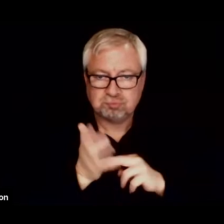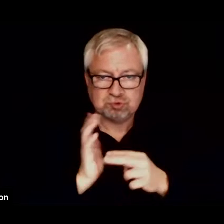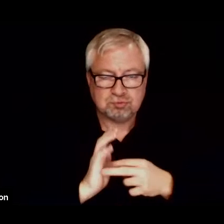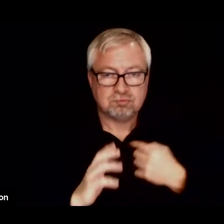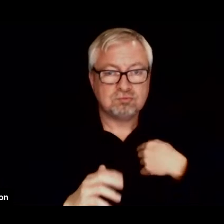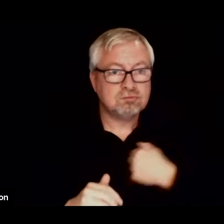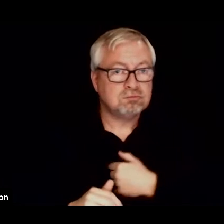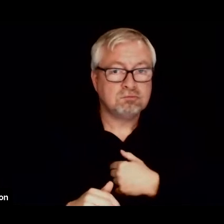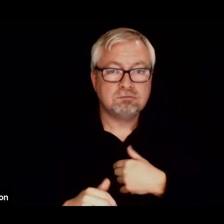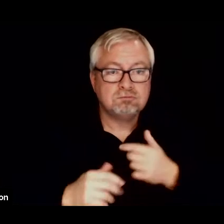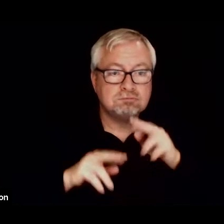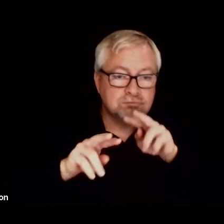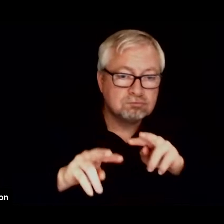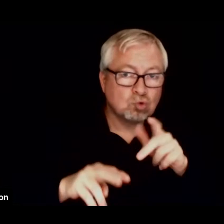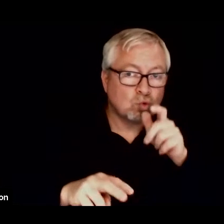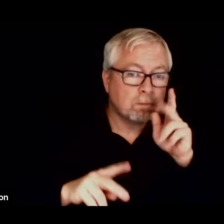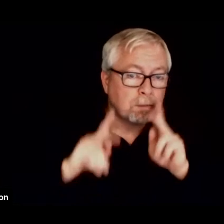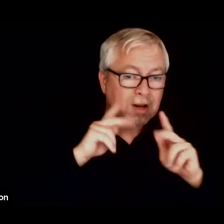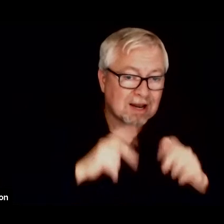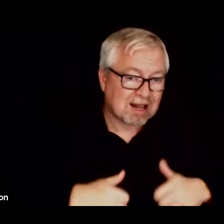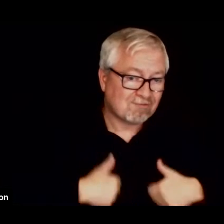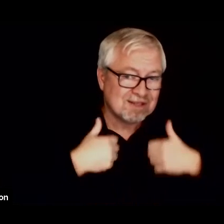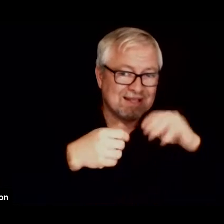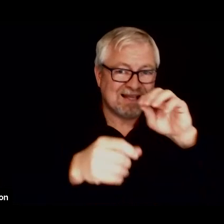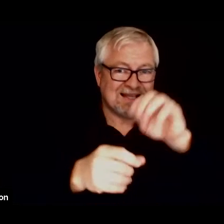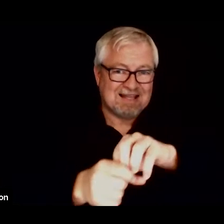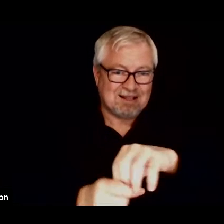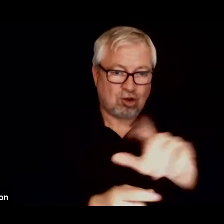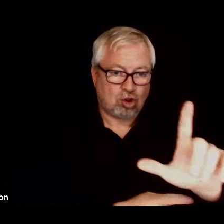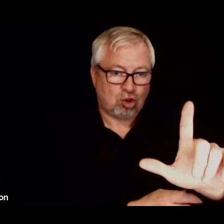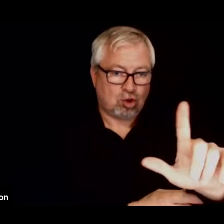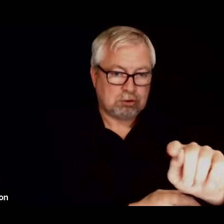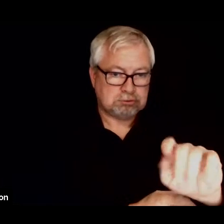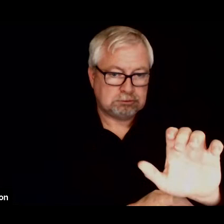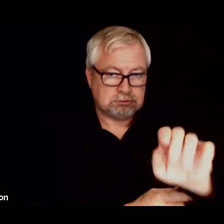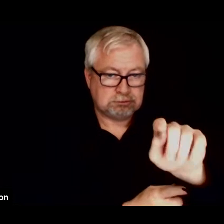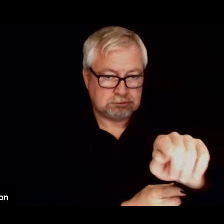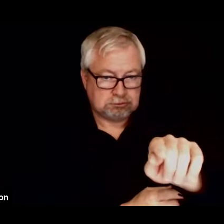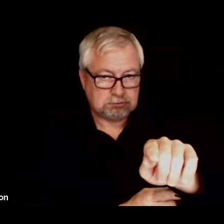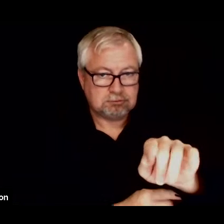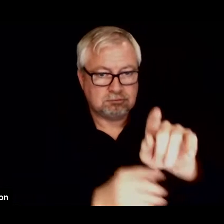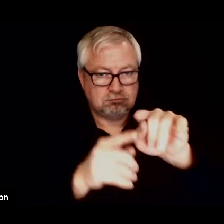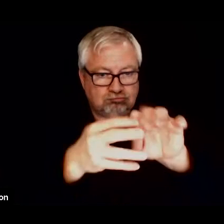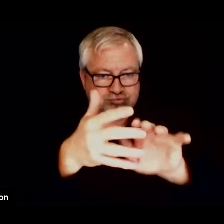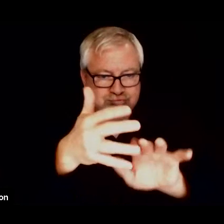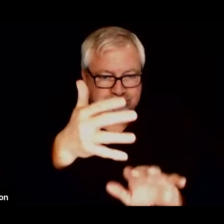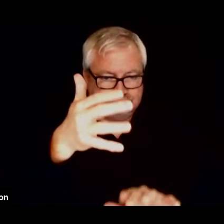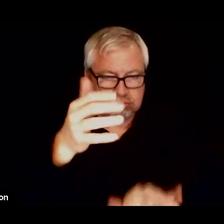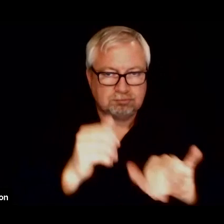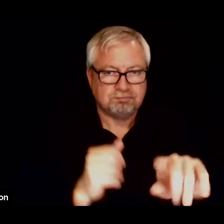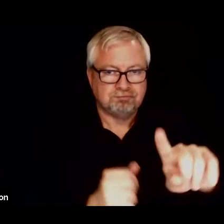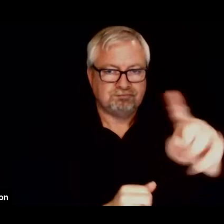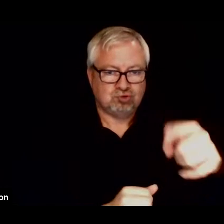and in long-term care settings were prioritized it looks now like 1b will be essential workers